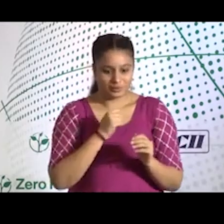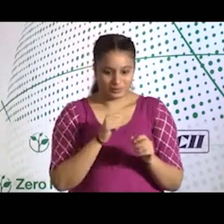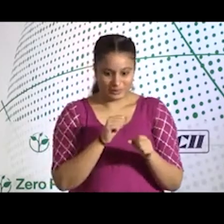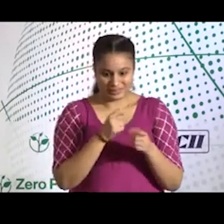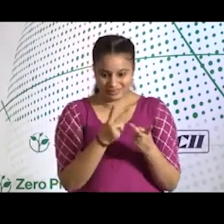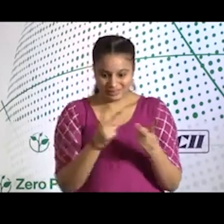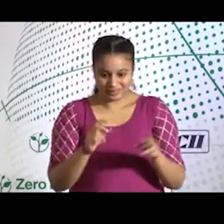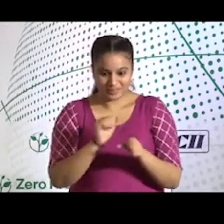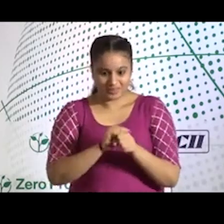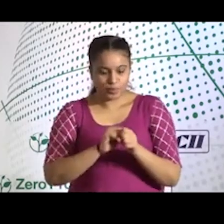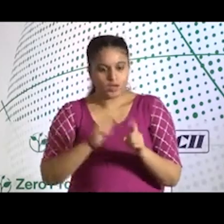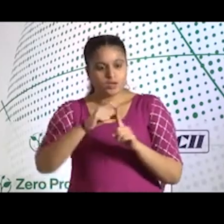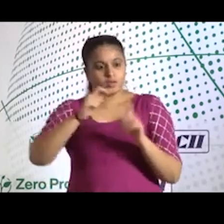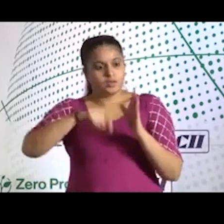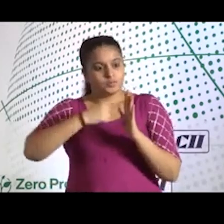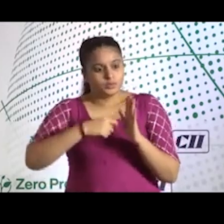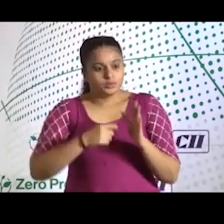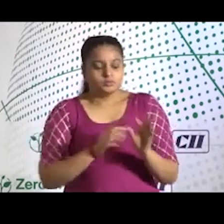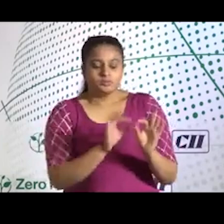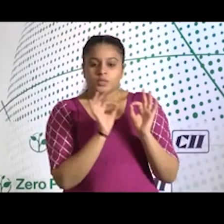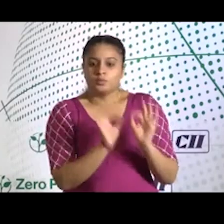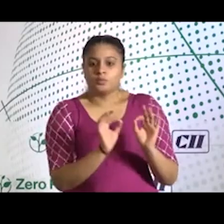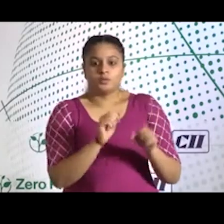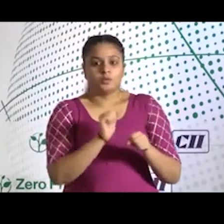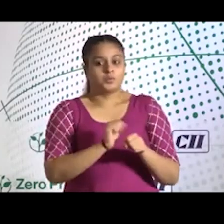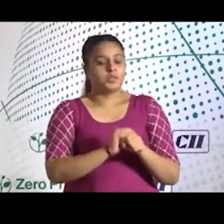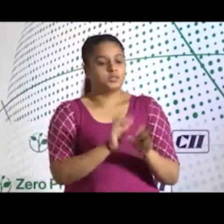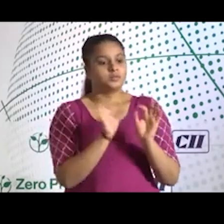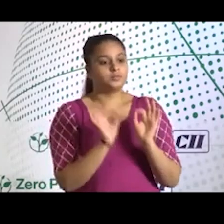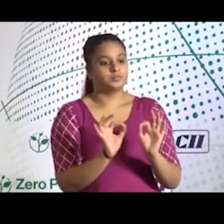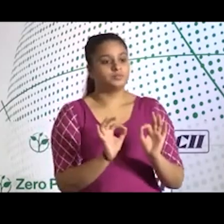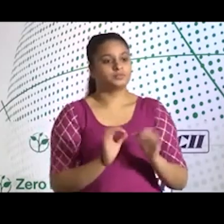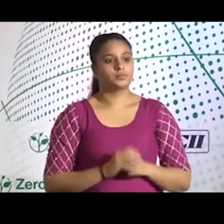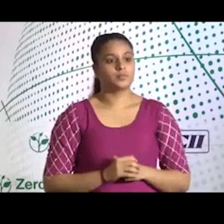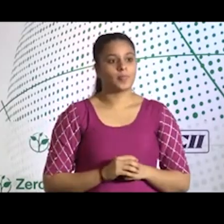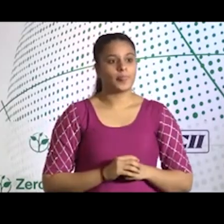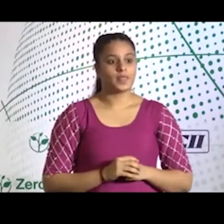and they did an amazing job and working in day and night to make sure that we are successful.